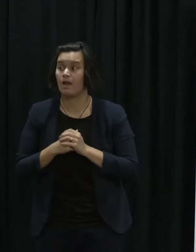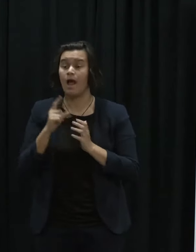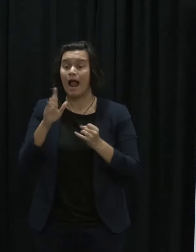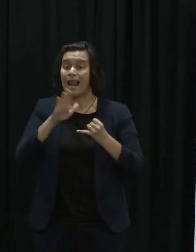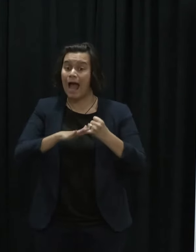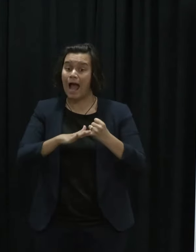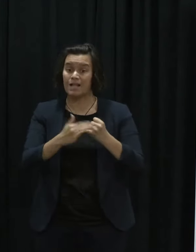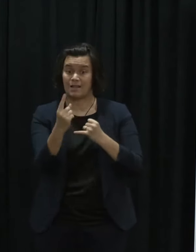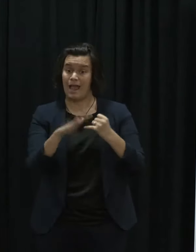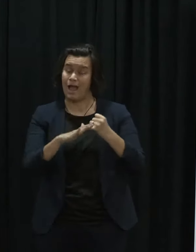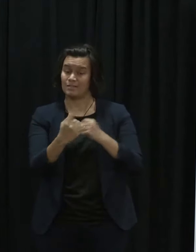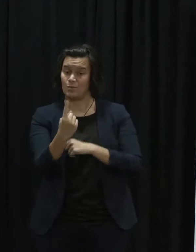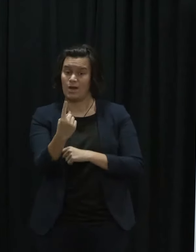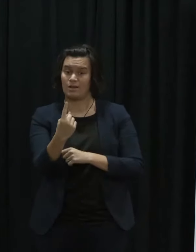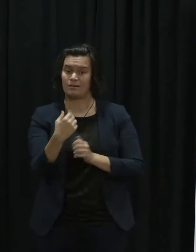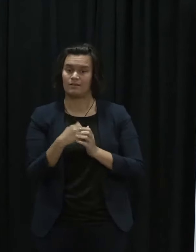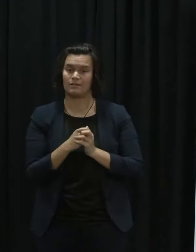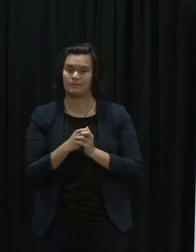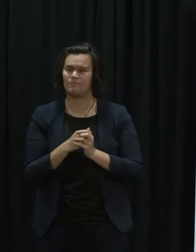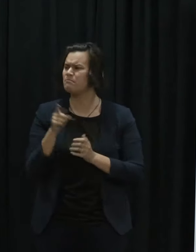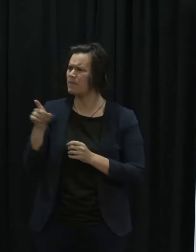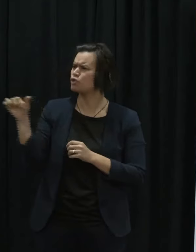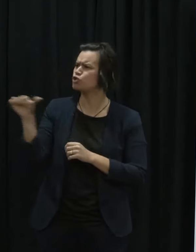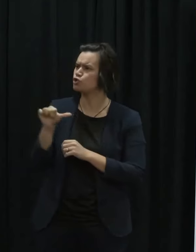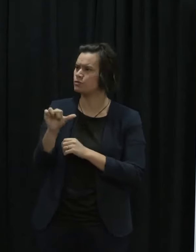I also think the interest rate